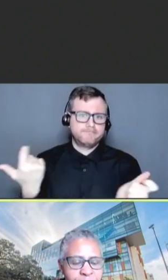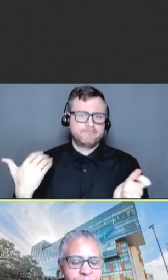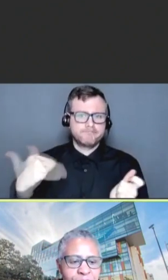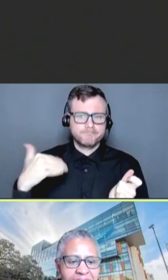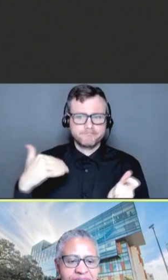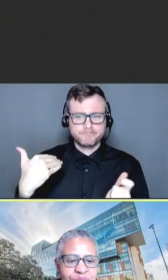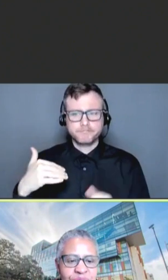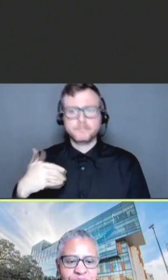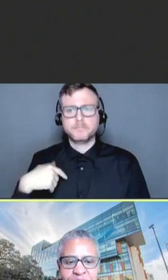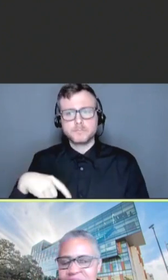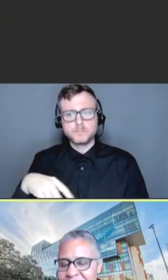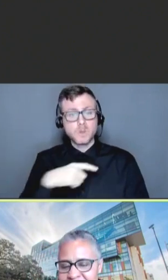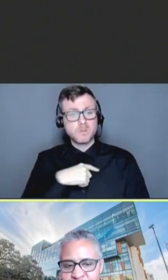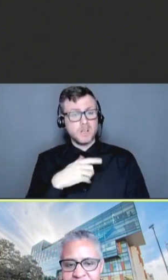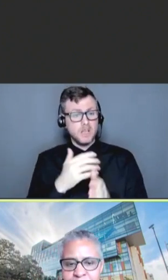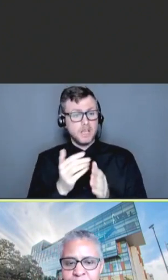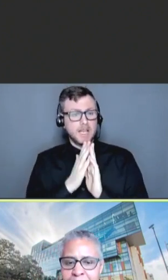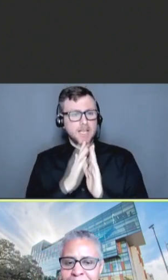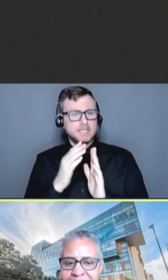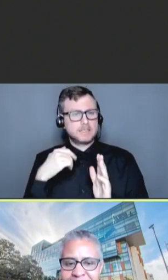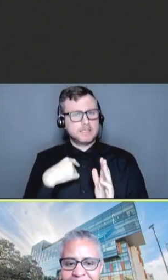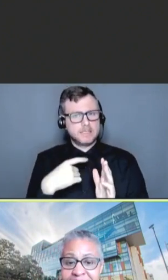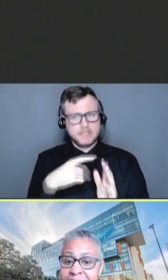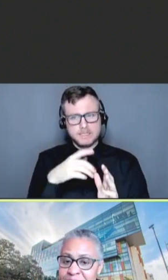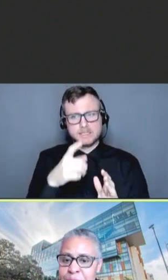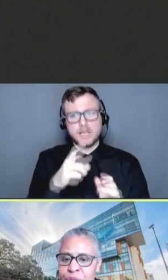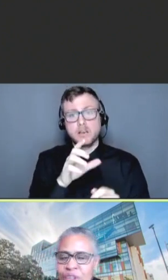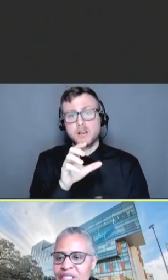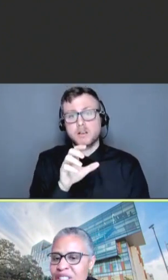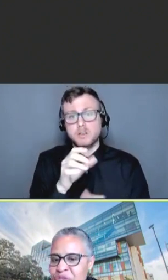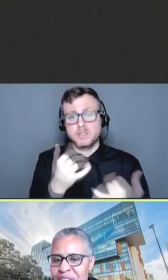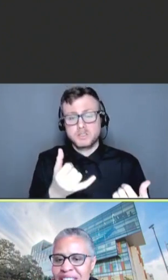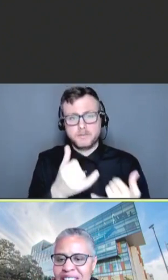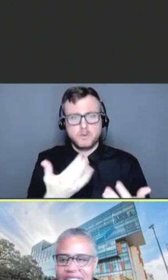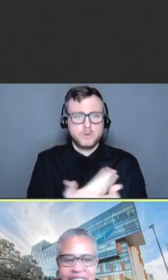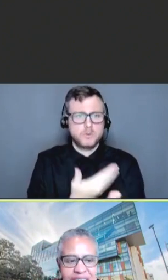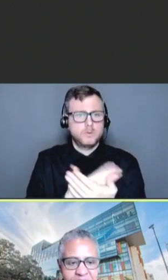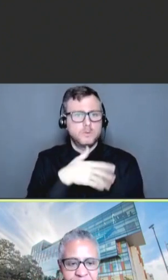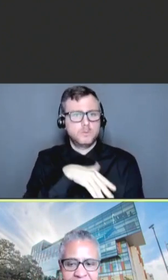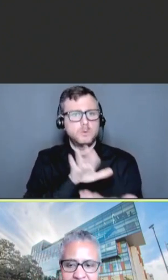We were asked to review conventional and promising novel approaches for vaccine discovery